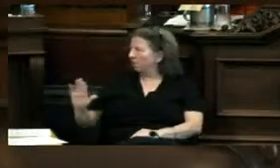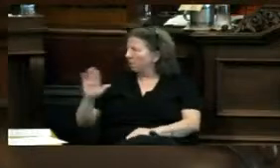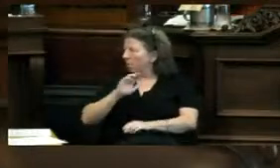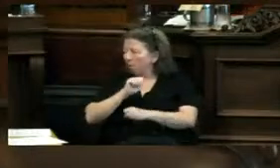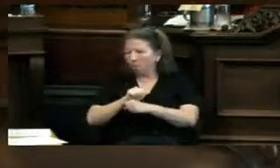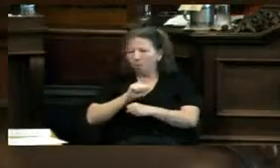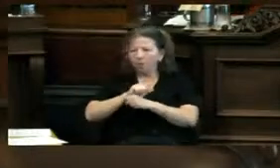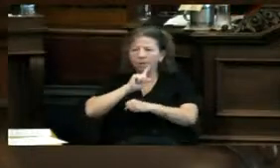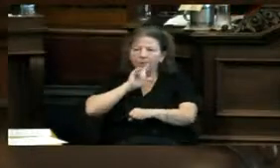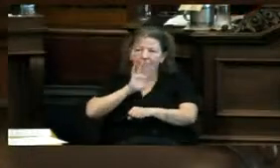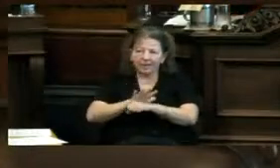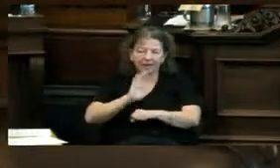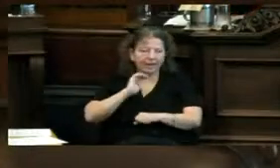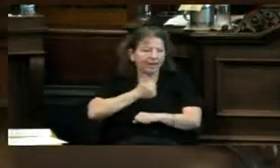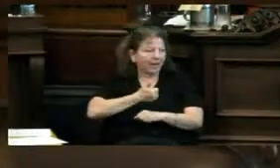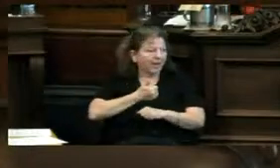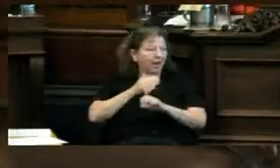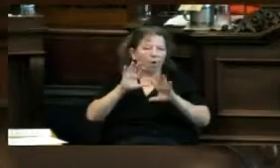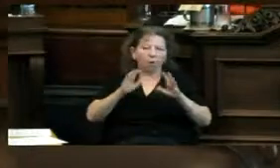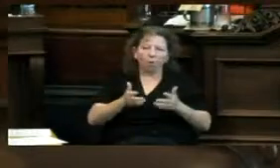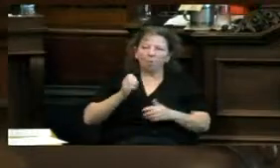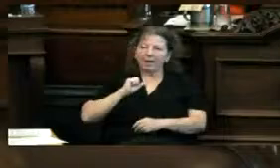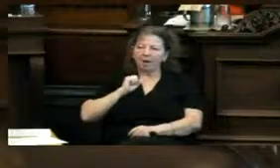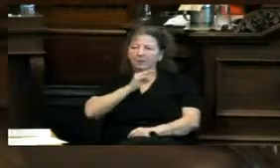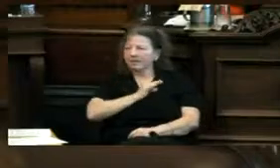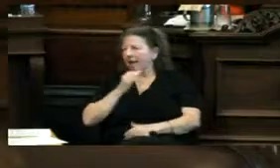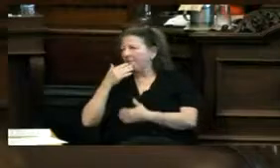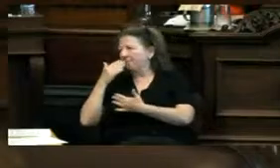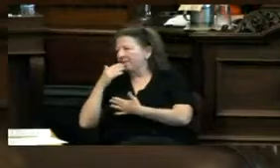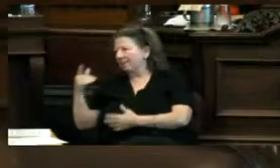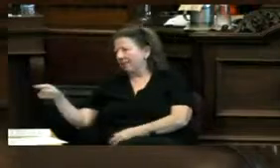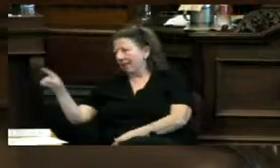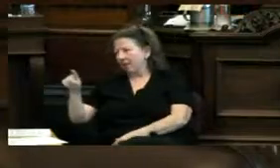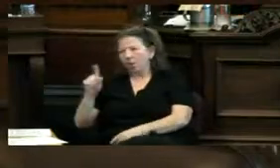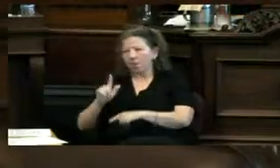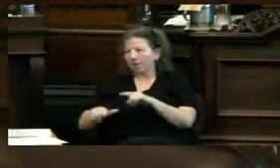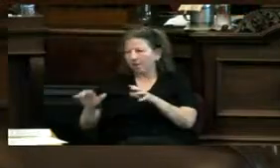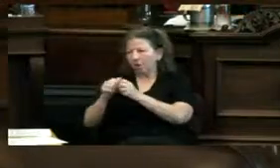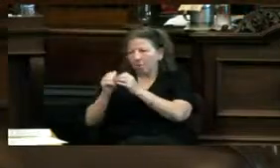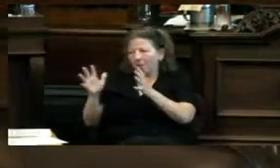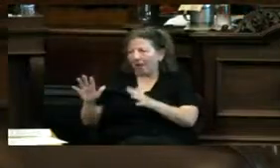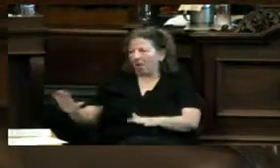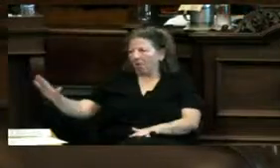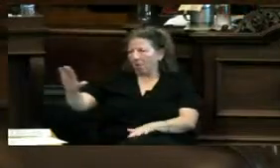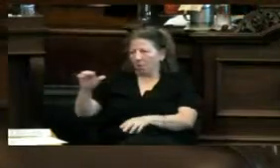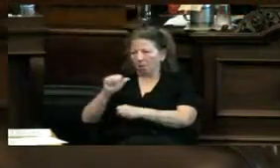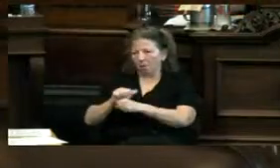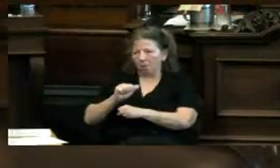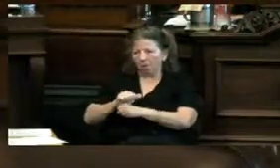out of the nine council members attend the event. And I appreciate all of you for, you know, your service and